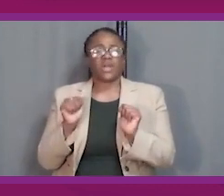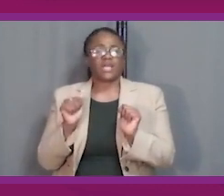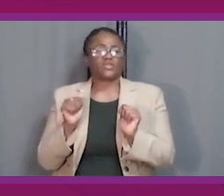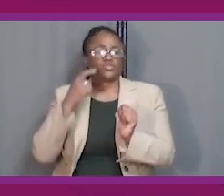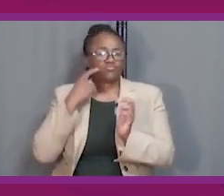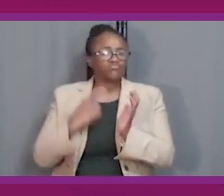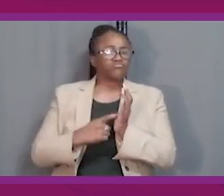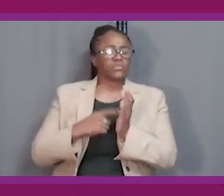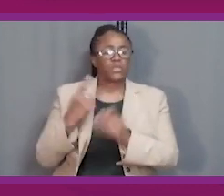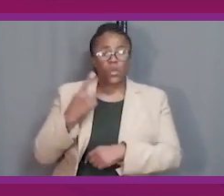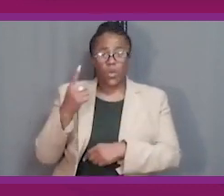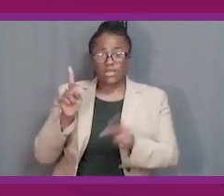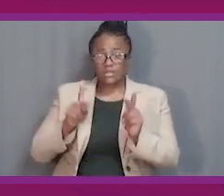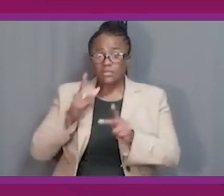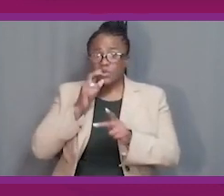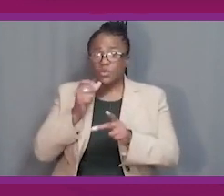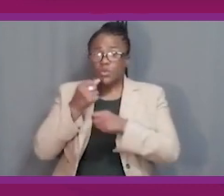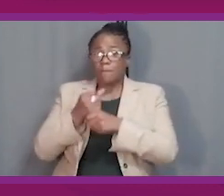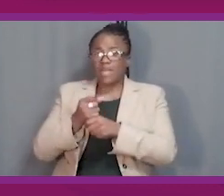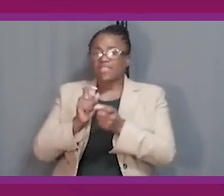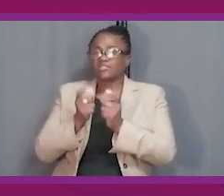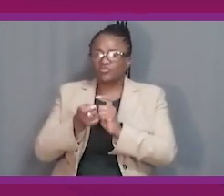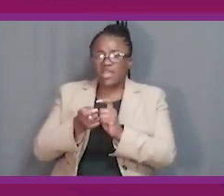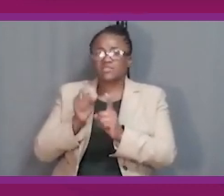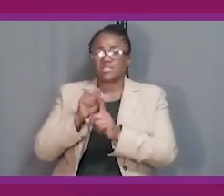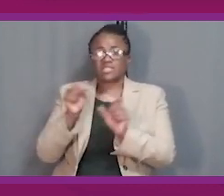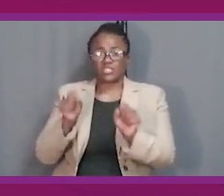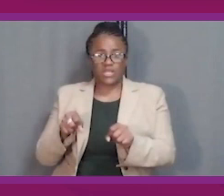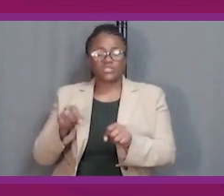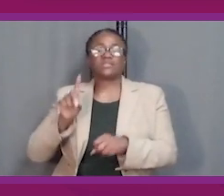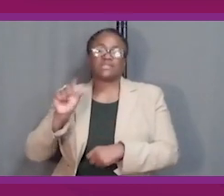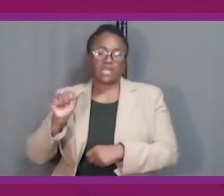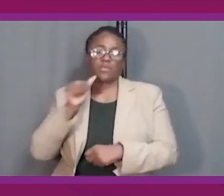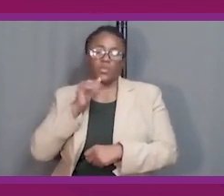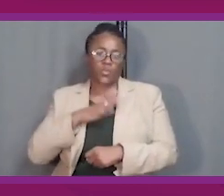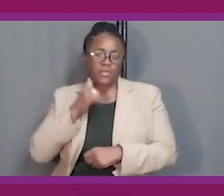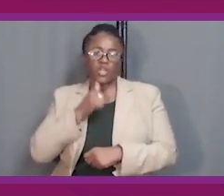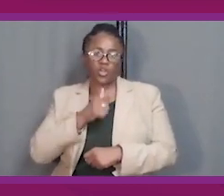and girls ourselves. And so to do that, we've been doing this training program, the Women's Institute